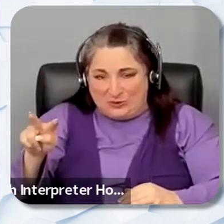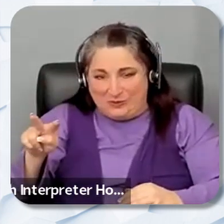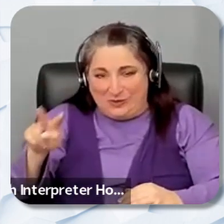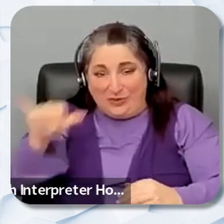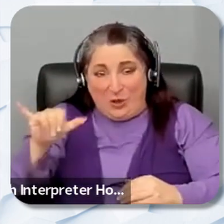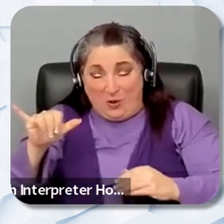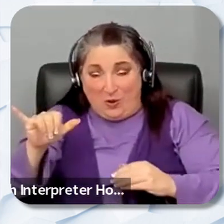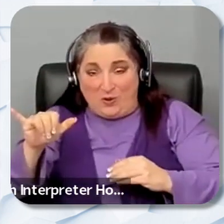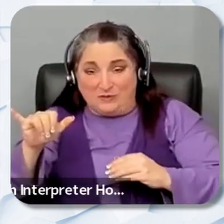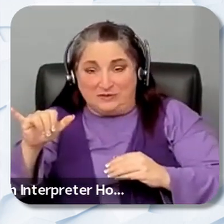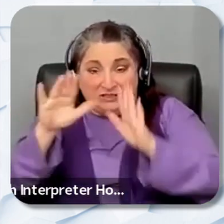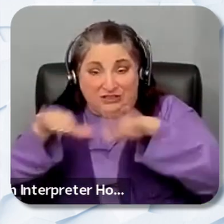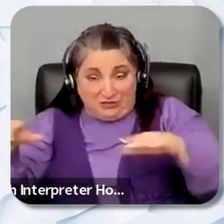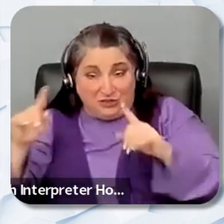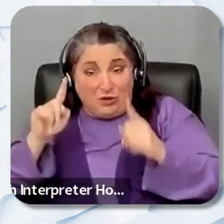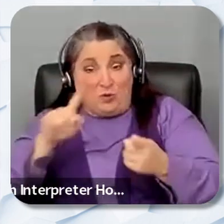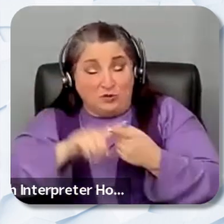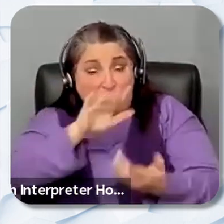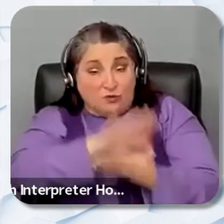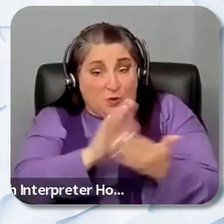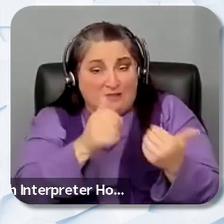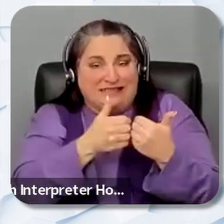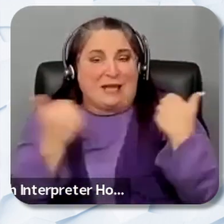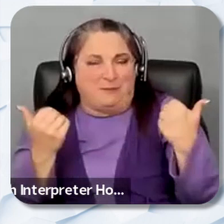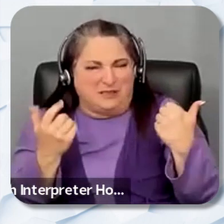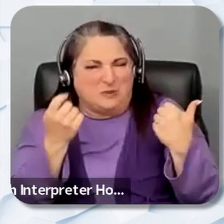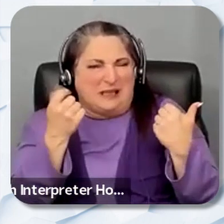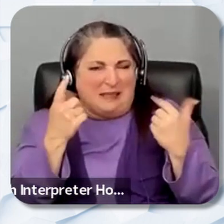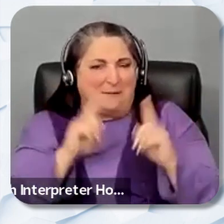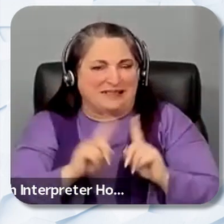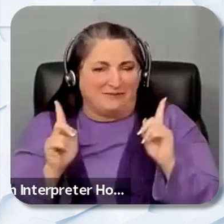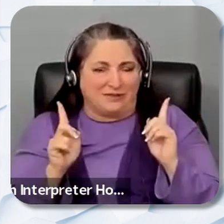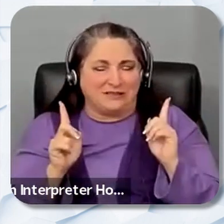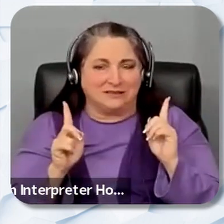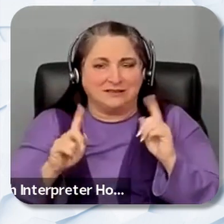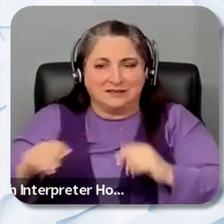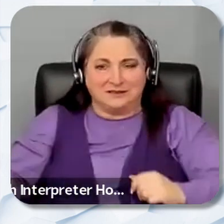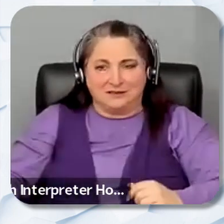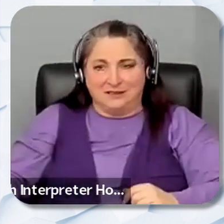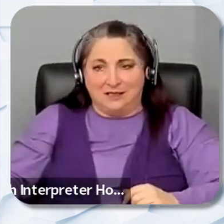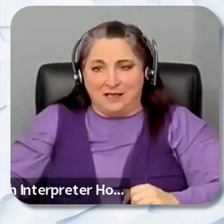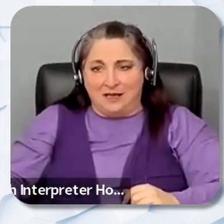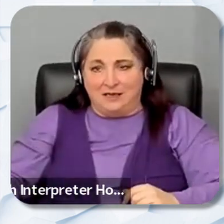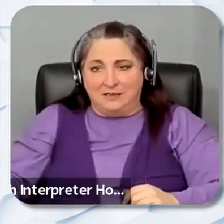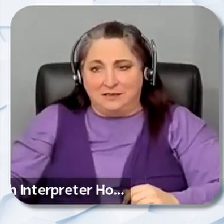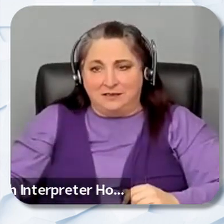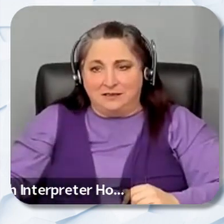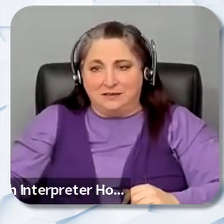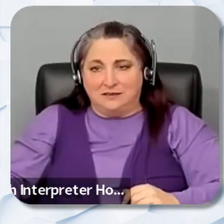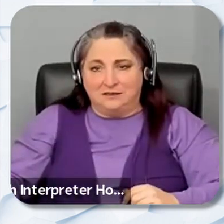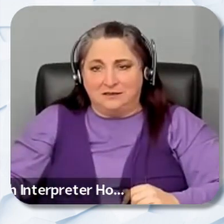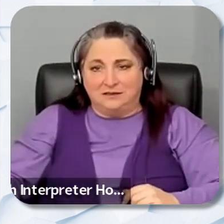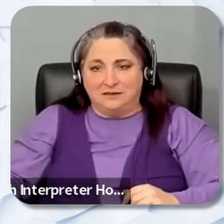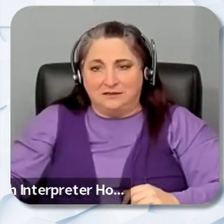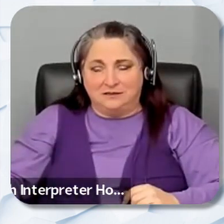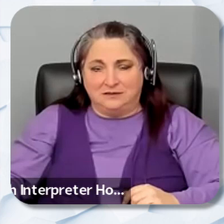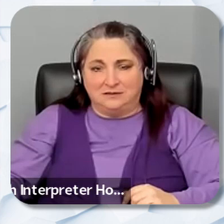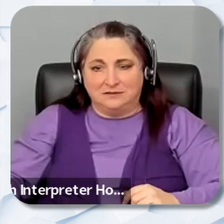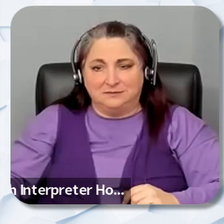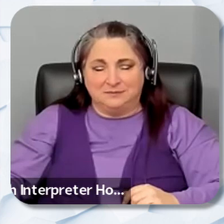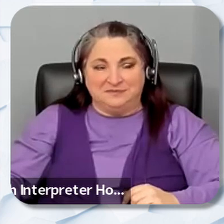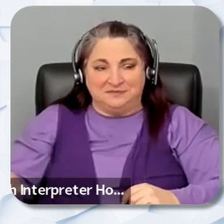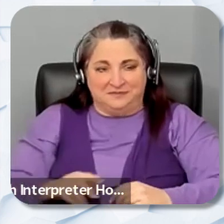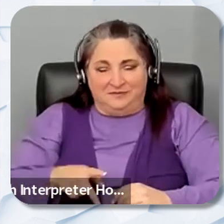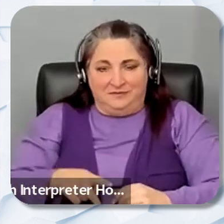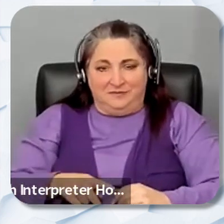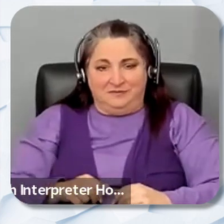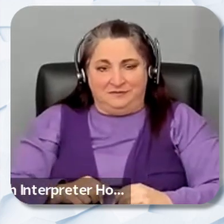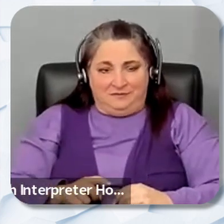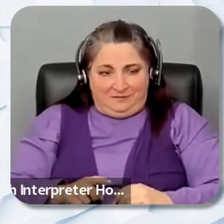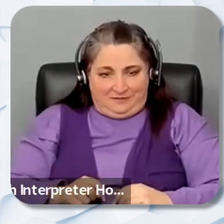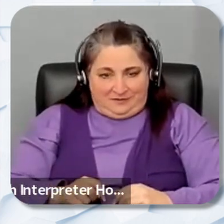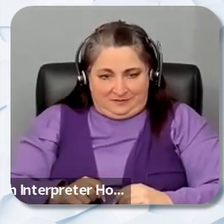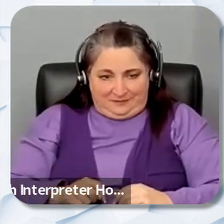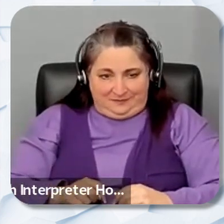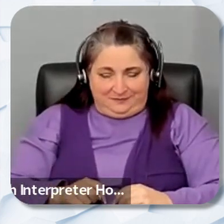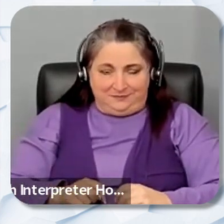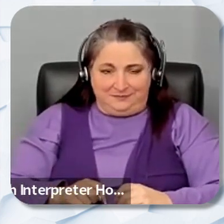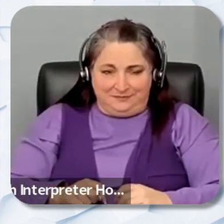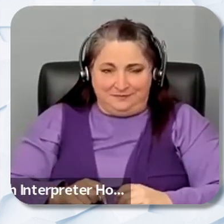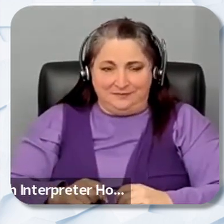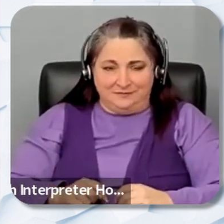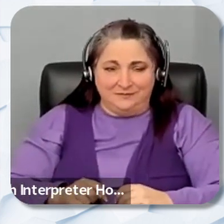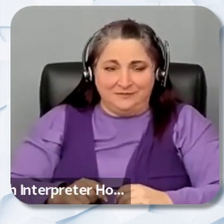a school that's separate. It's a little bit different. Oh. Okay. Link to the Padlet. So